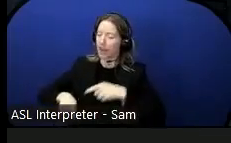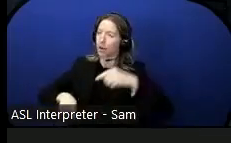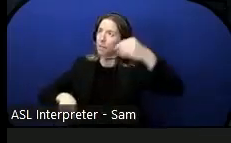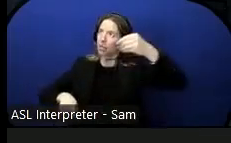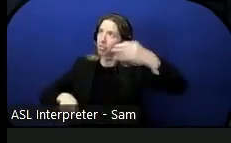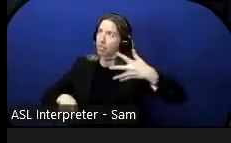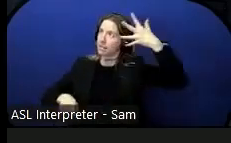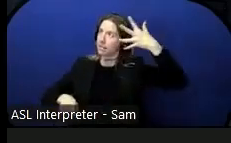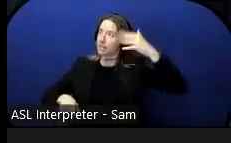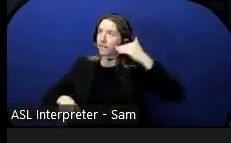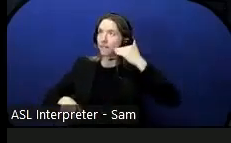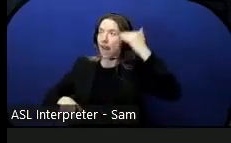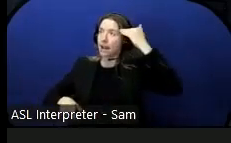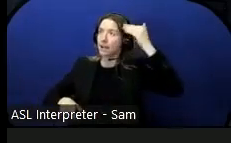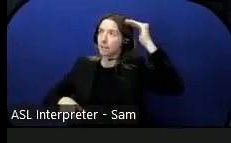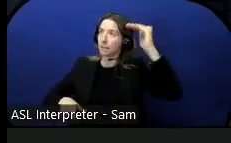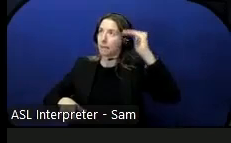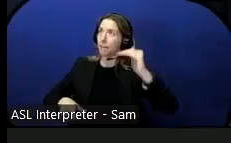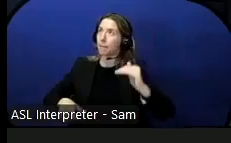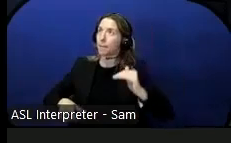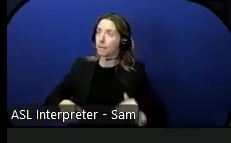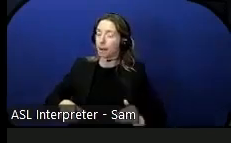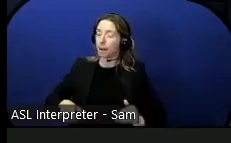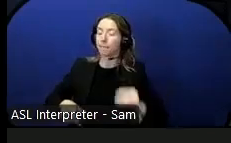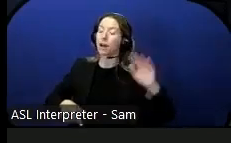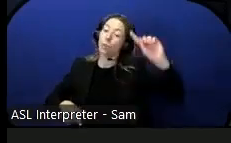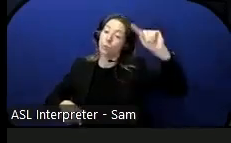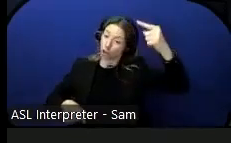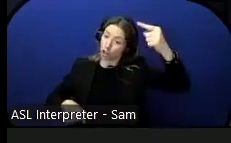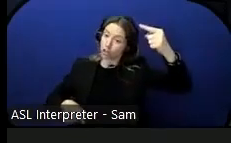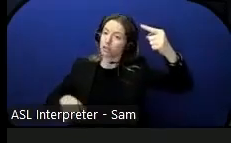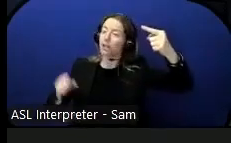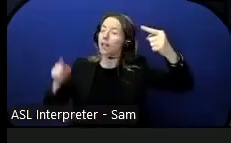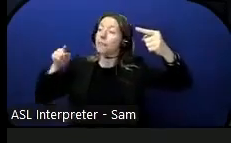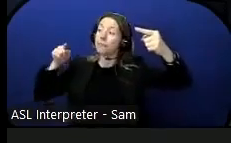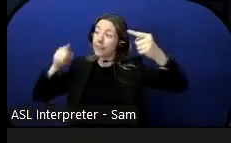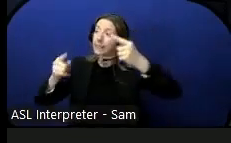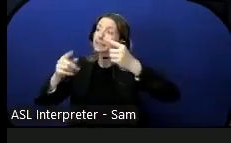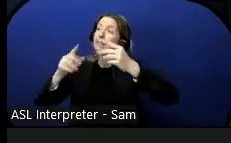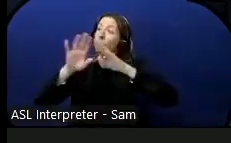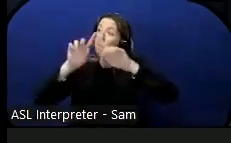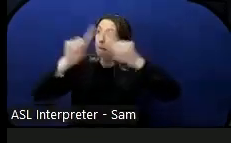and they can go, all right, heading one, this this page is about services in the area,